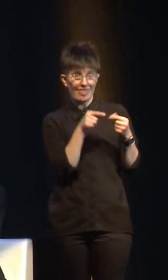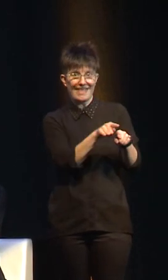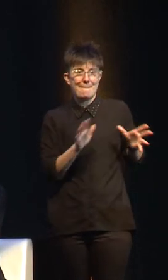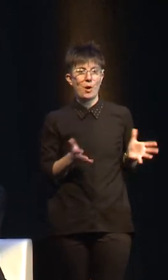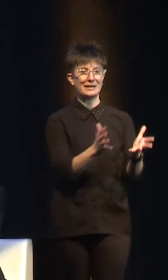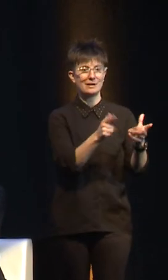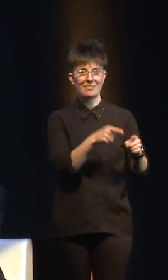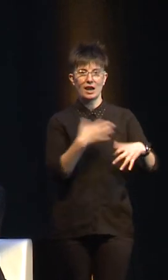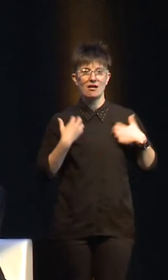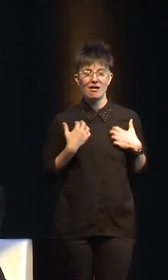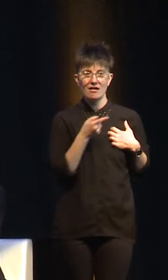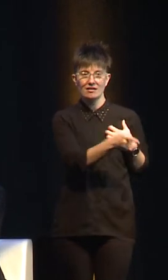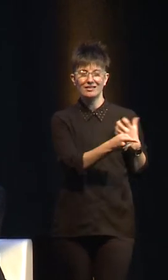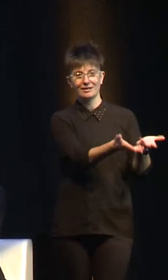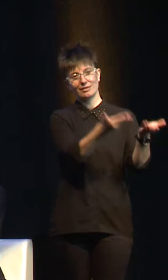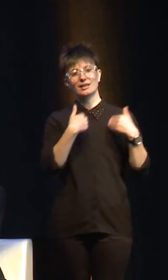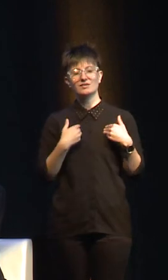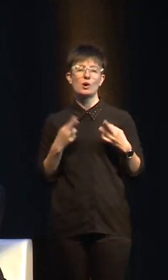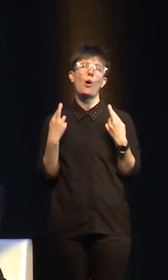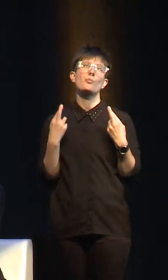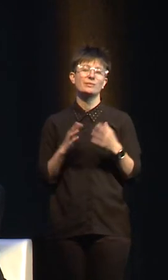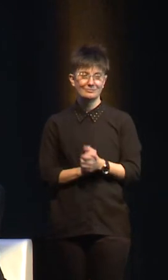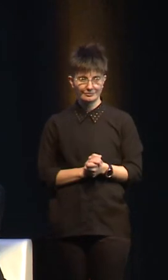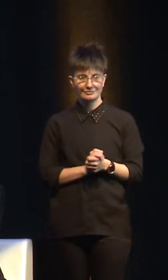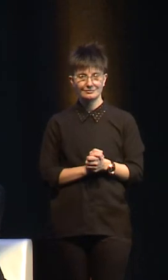that that gives me a colossal hope. Jehan: We're out of time but I want to finish